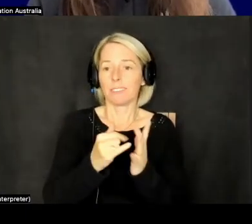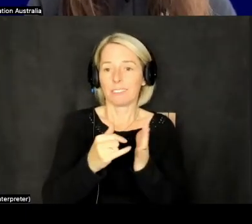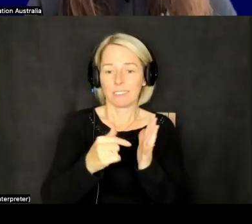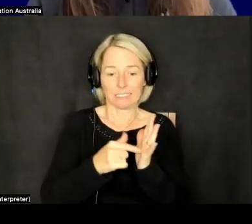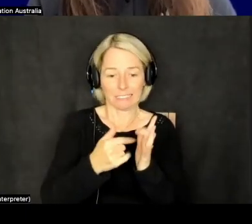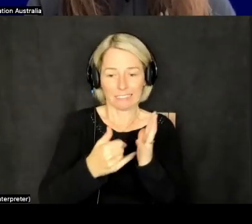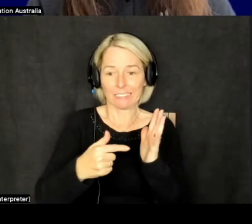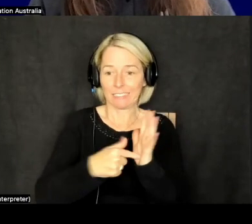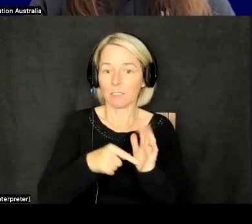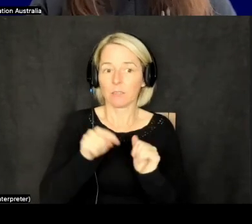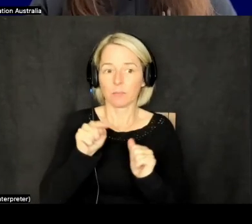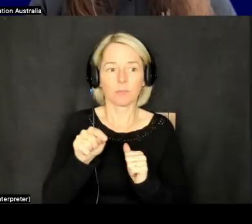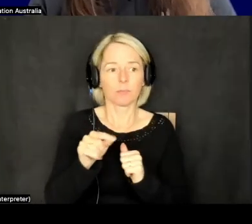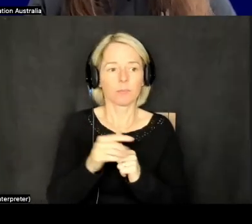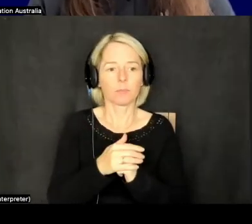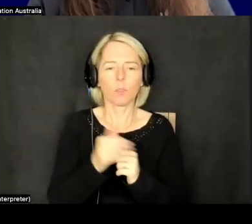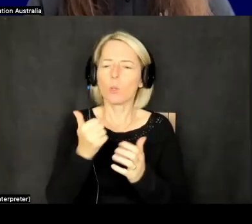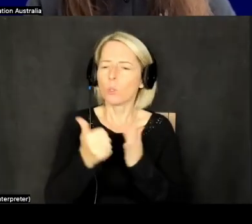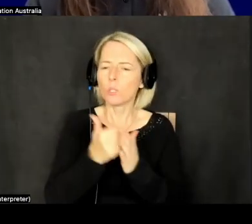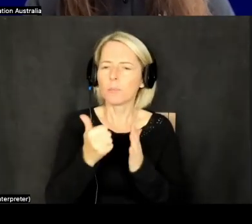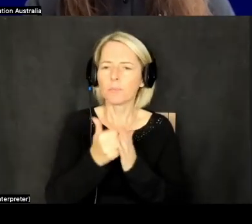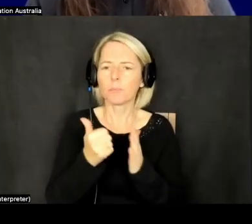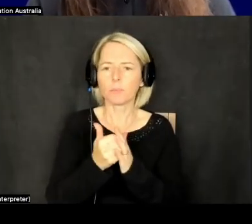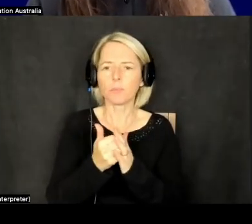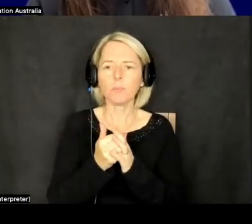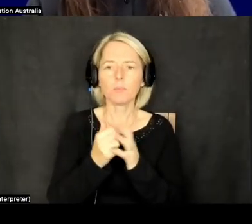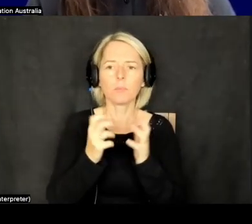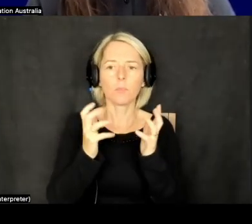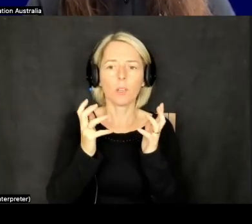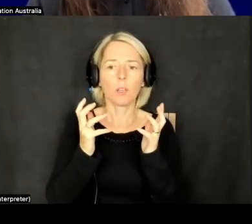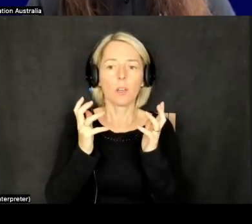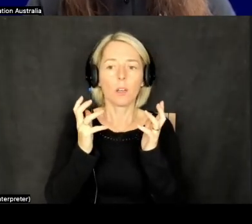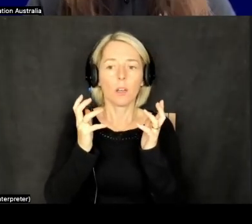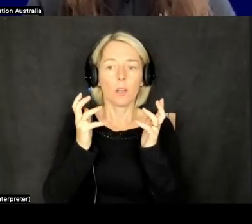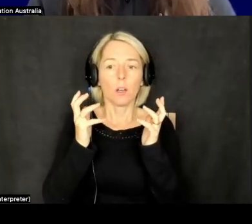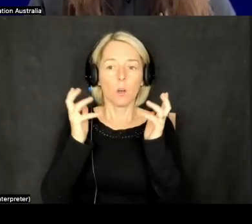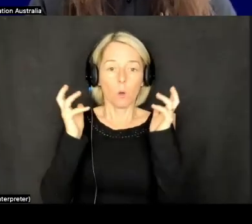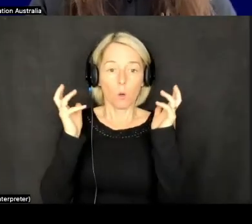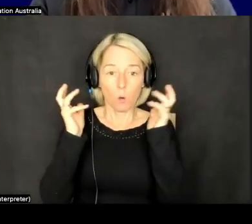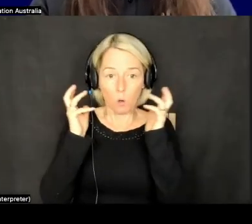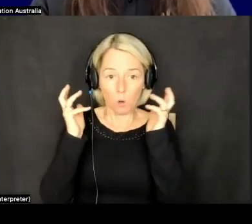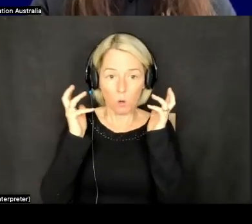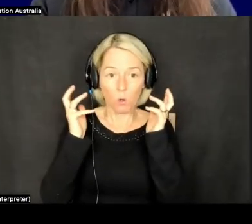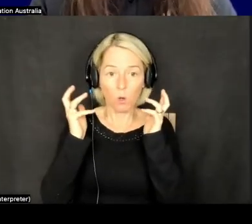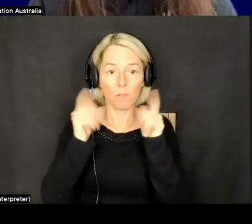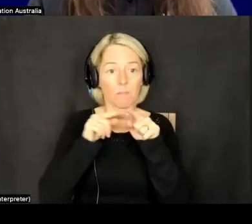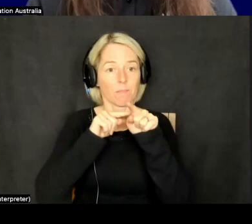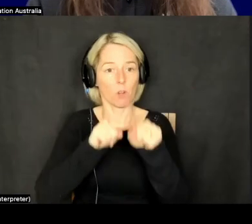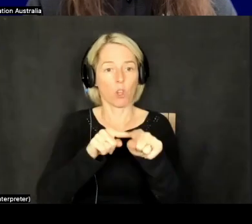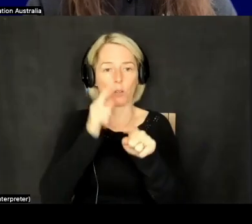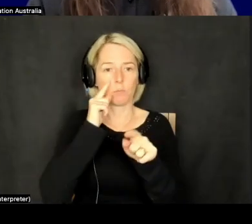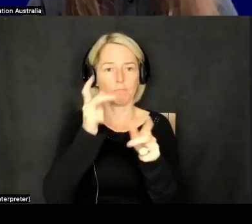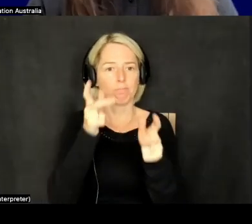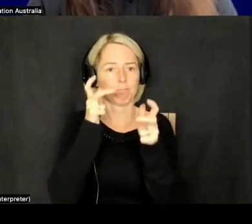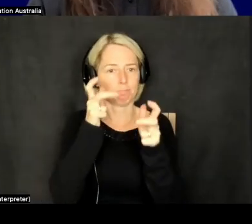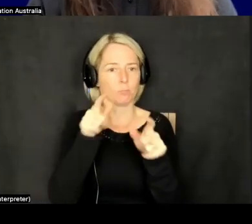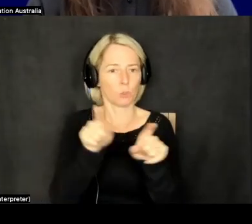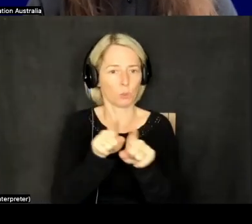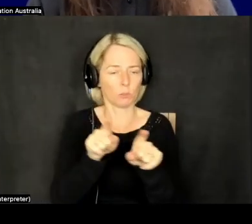often audiological assessment is based on a visual response, and if the audiologist doesn't